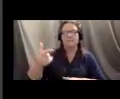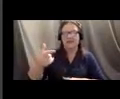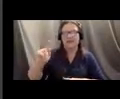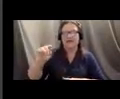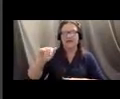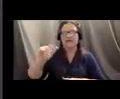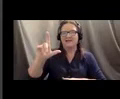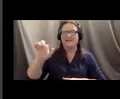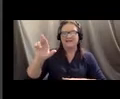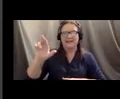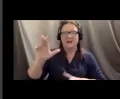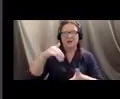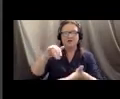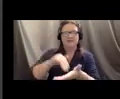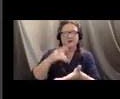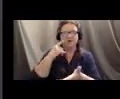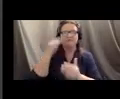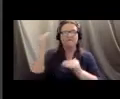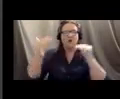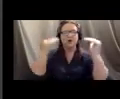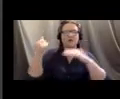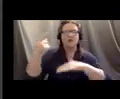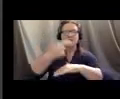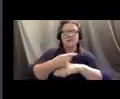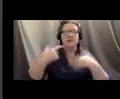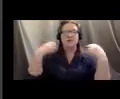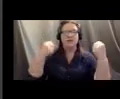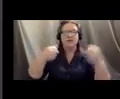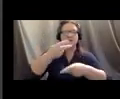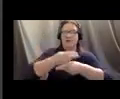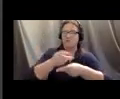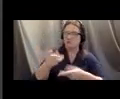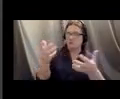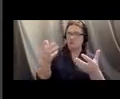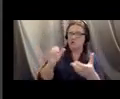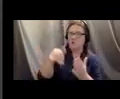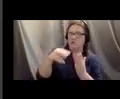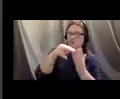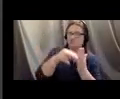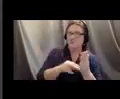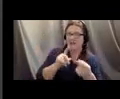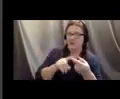Sharon, would you like these chat comments read?